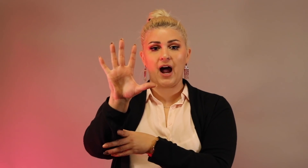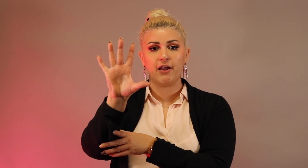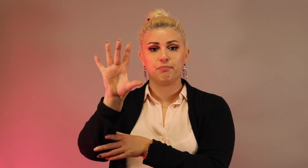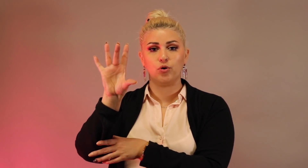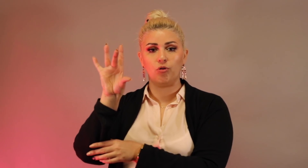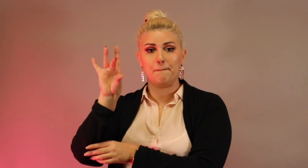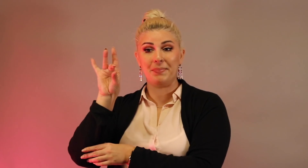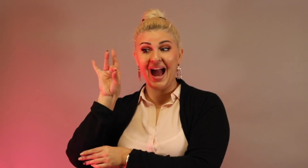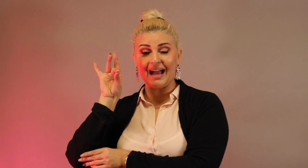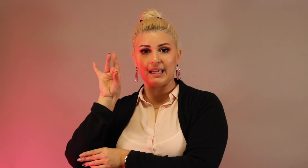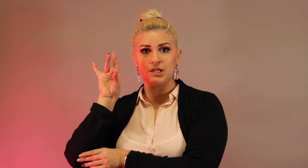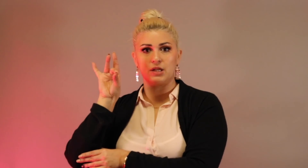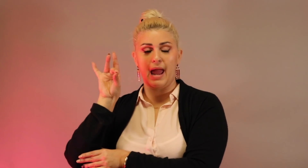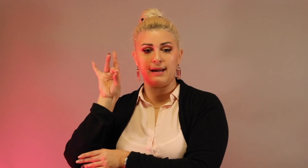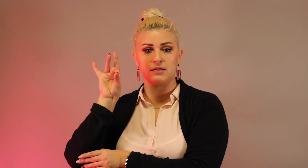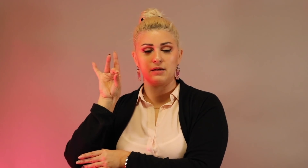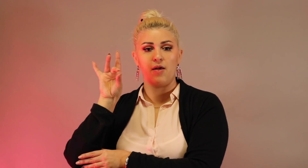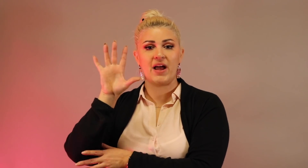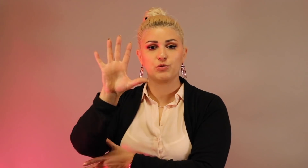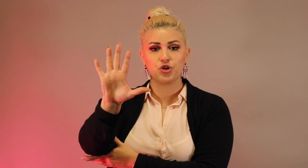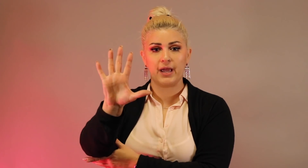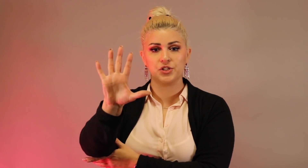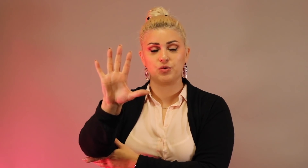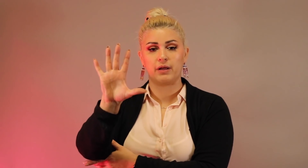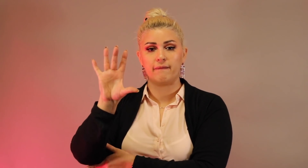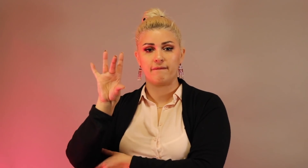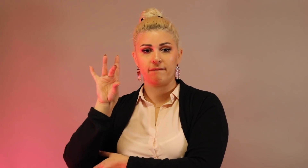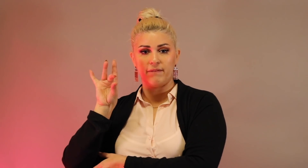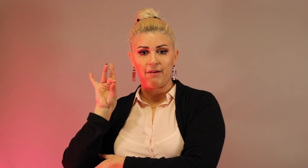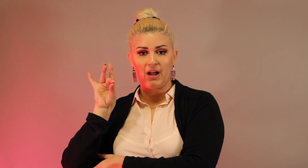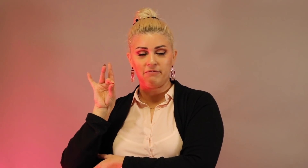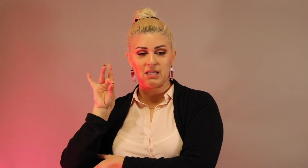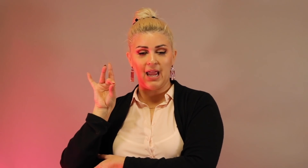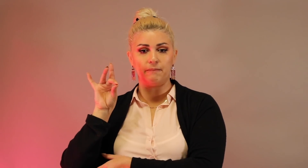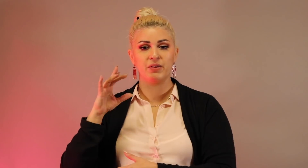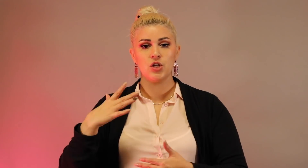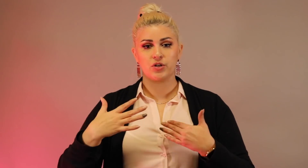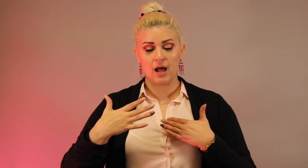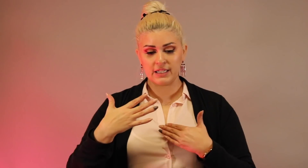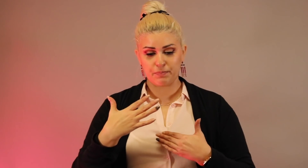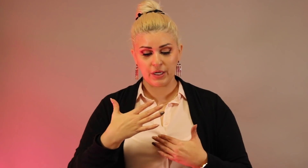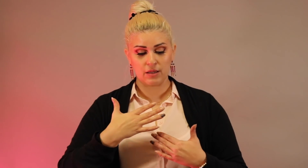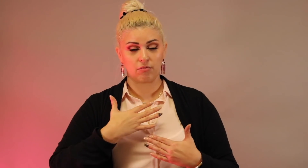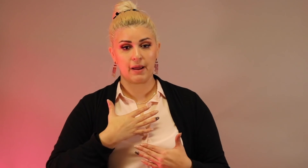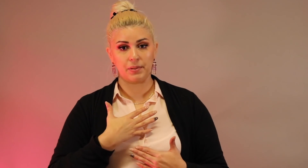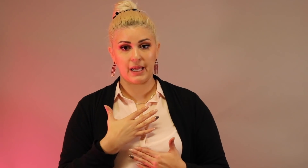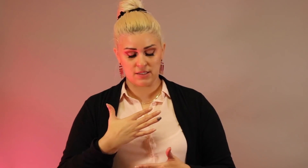Five pull back into the eight. That's what your hand was doing. Five to the eight. So now that's put it in the right place.